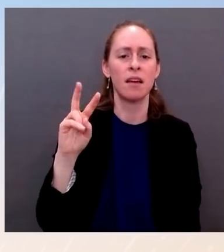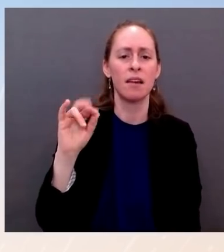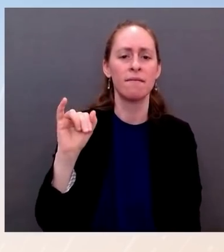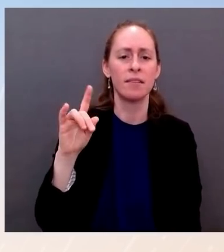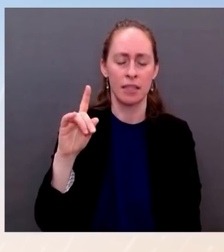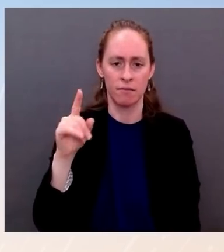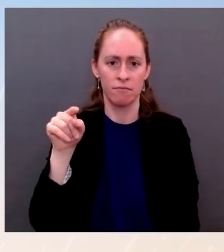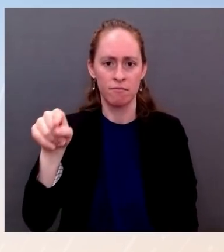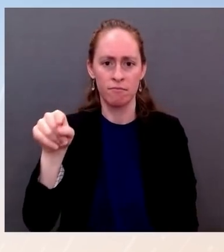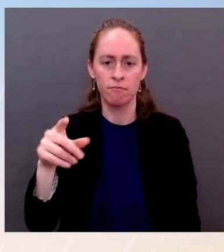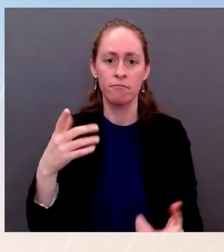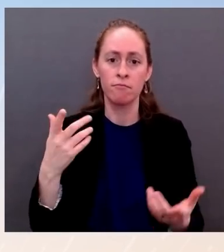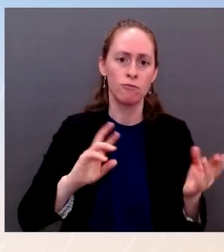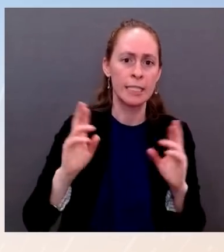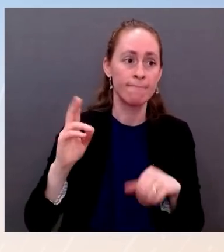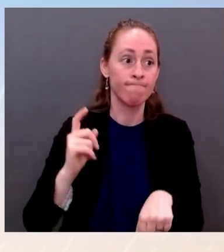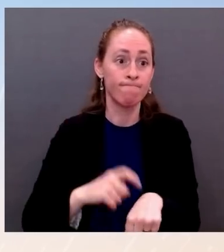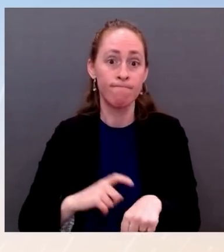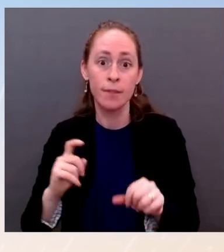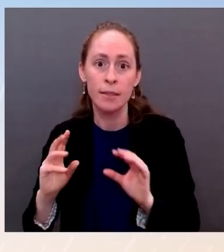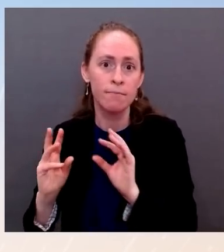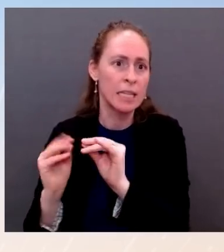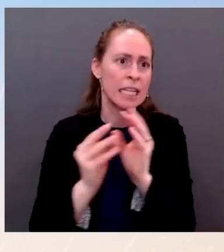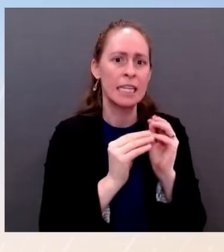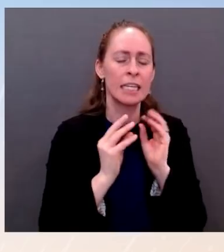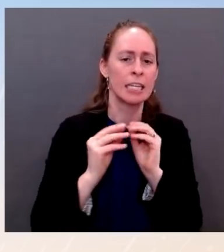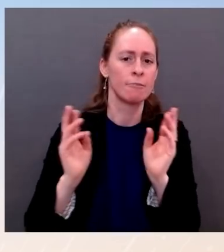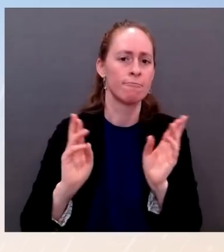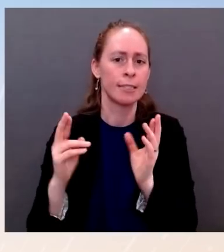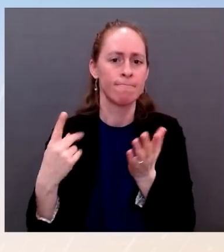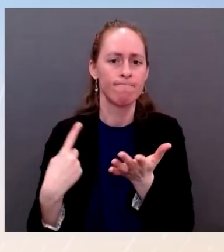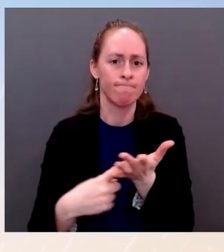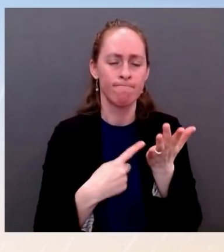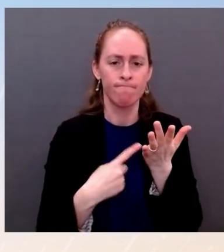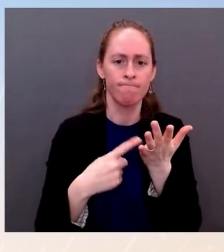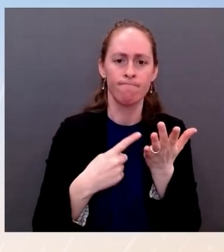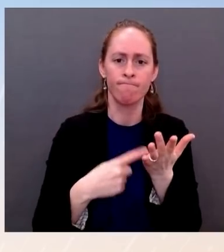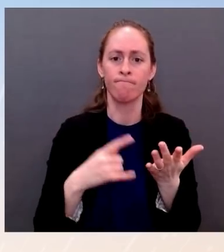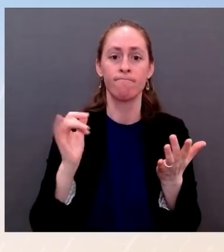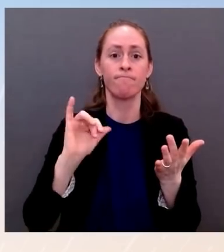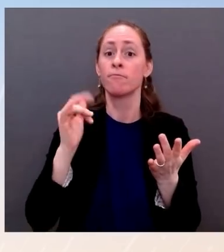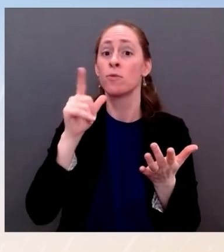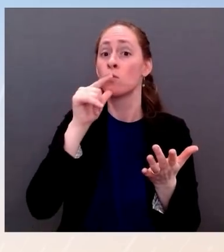or European counterparts. We are making these decisions about who he'll engage with on a day-by-day basis.